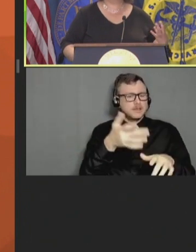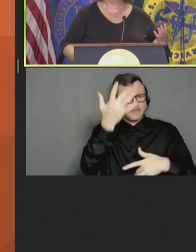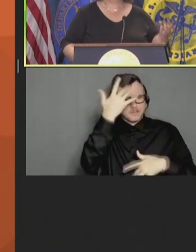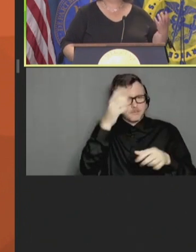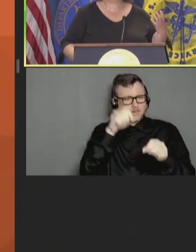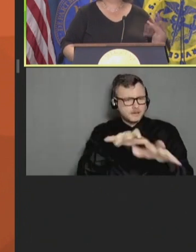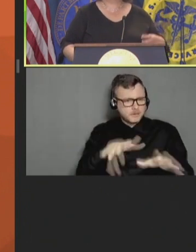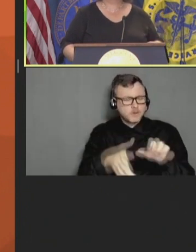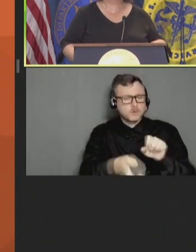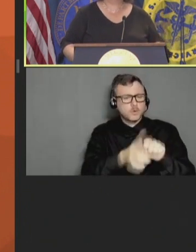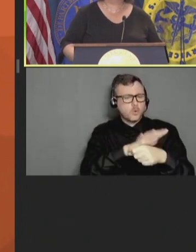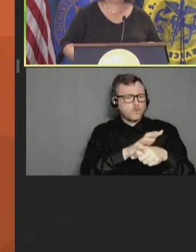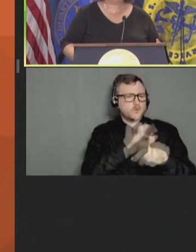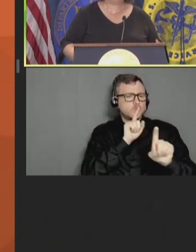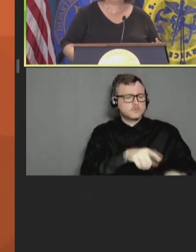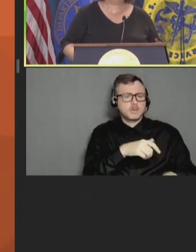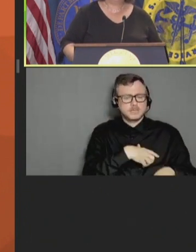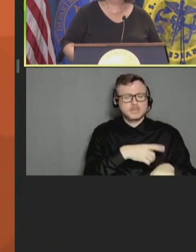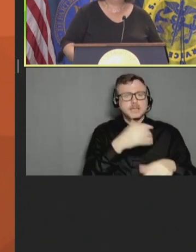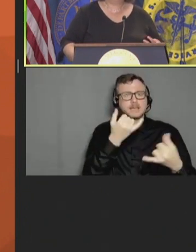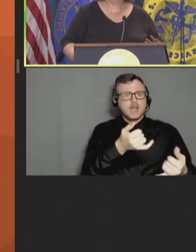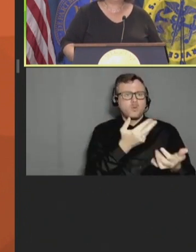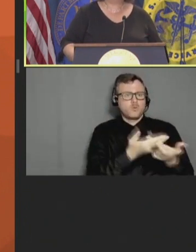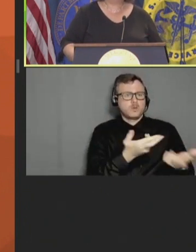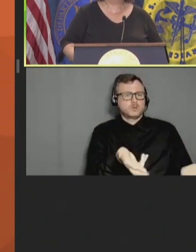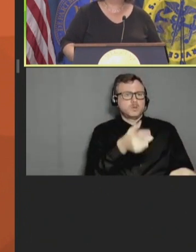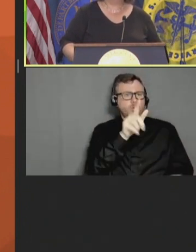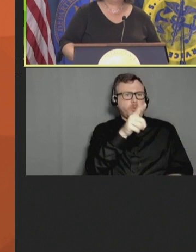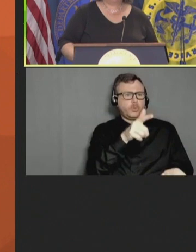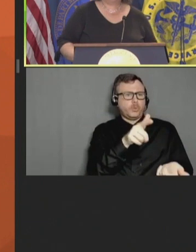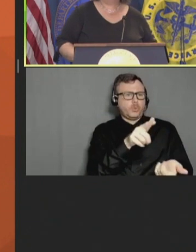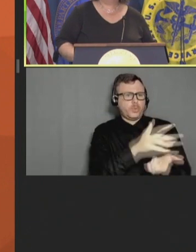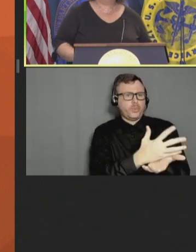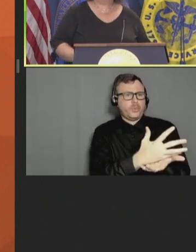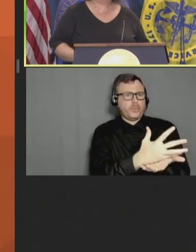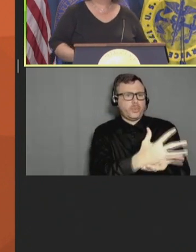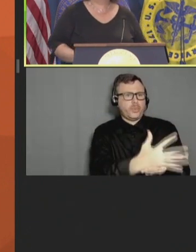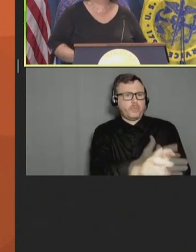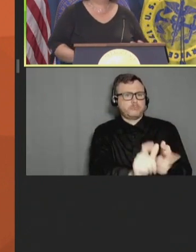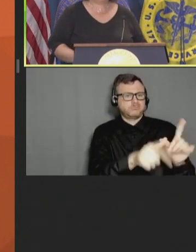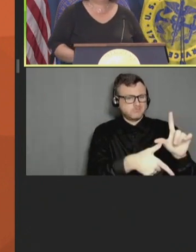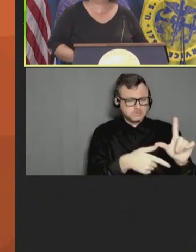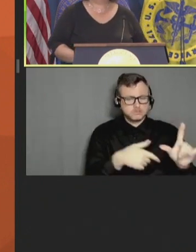either dwindling or ending, it's going to be important that in order for us to maintain any of